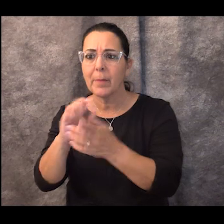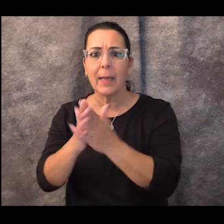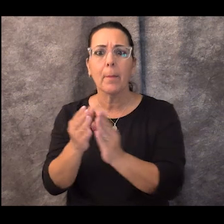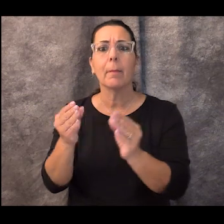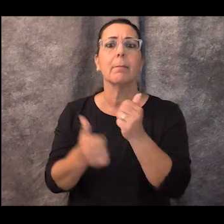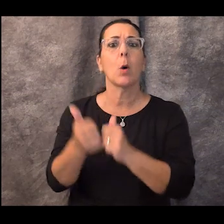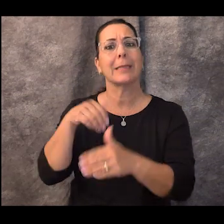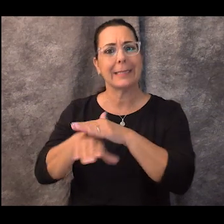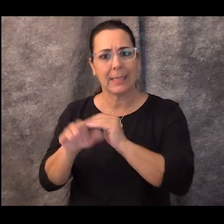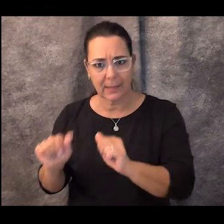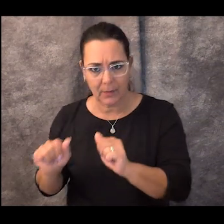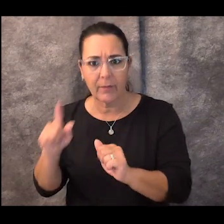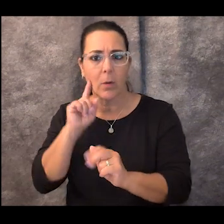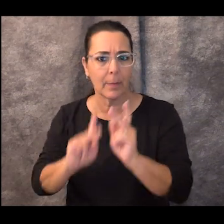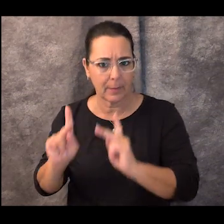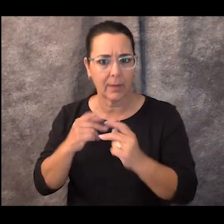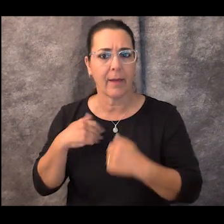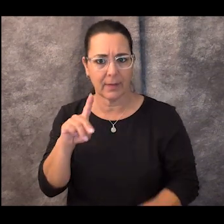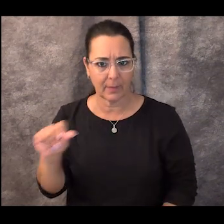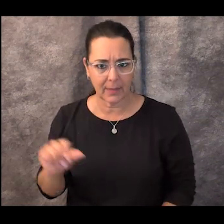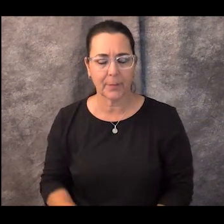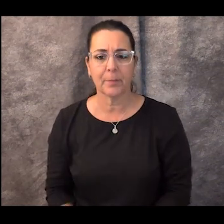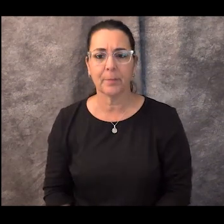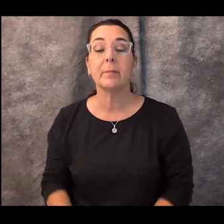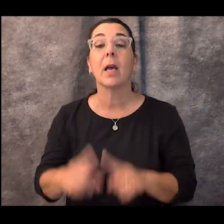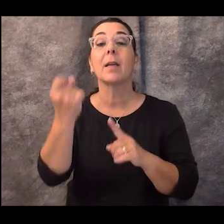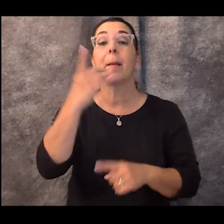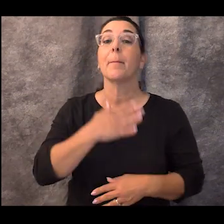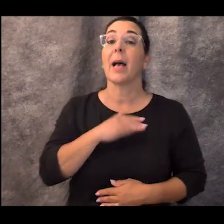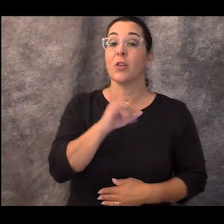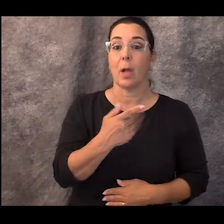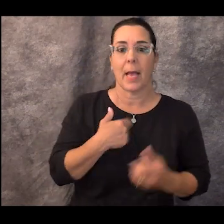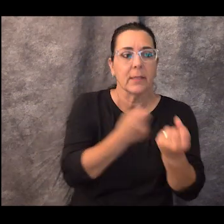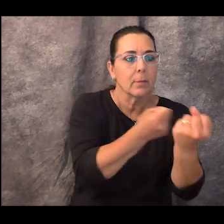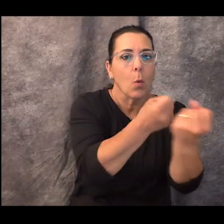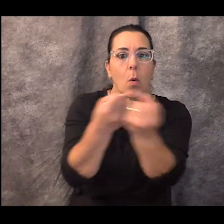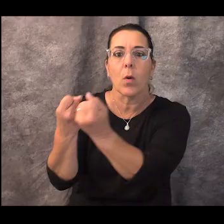And it's my job to just provide support for that through training and technical assistance.